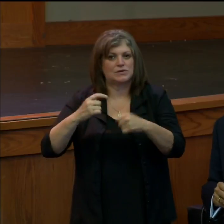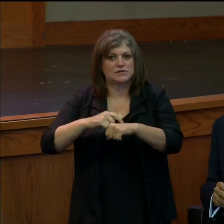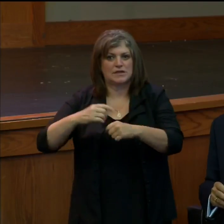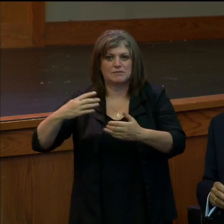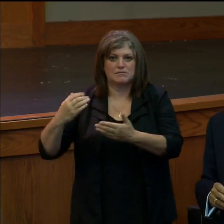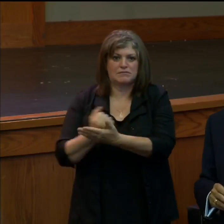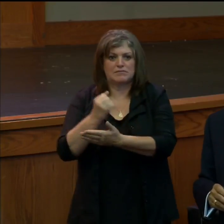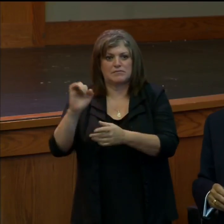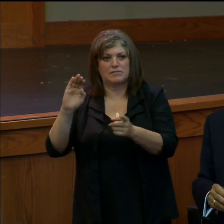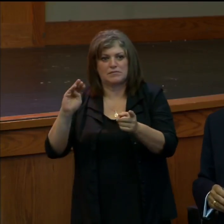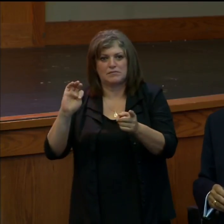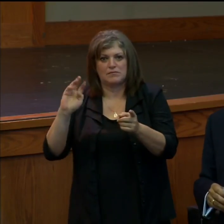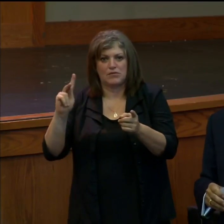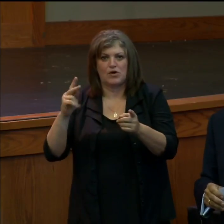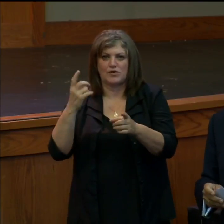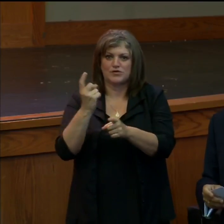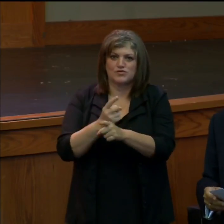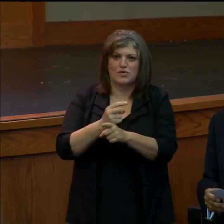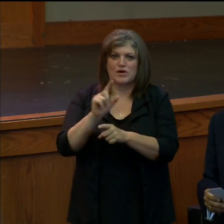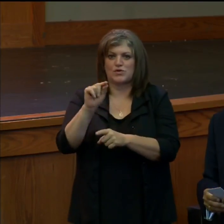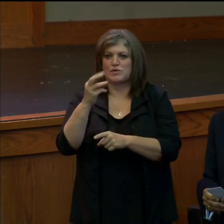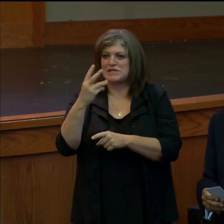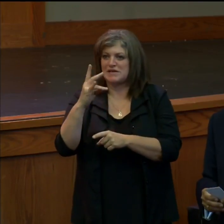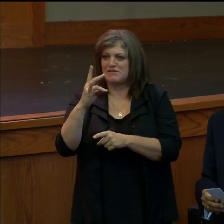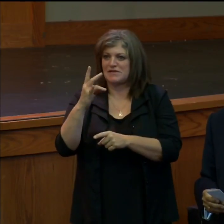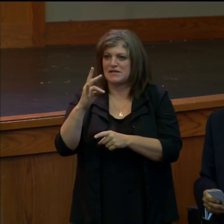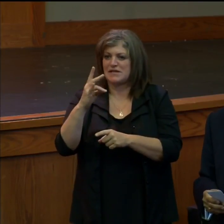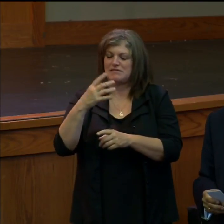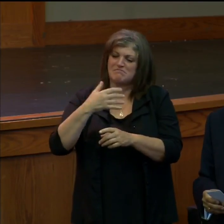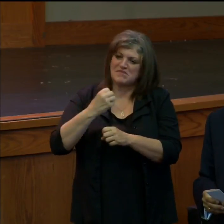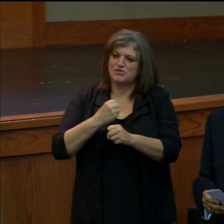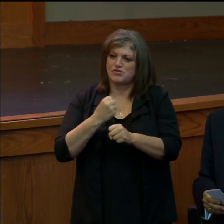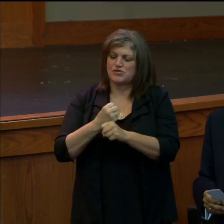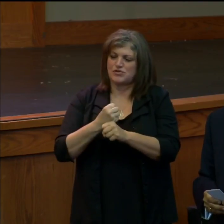MARK IS RIGHT, 2017 IS THE YEAR.